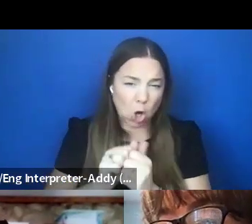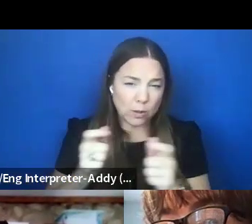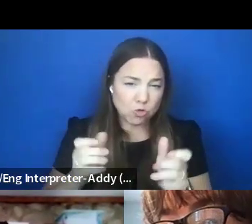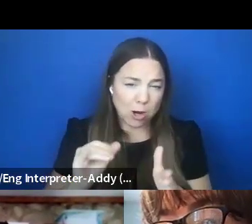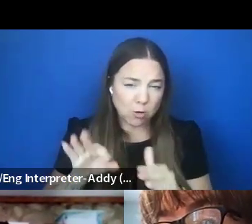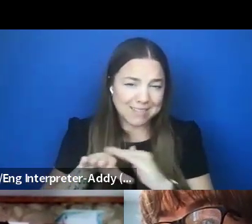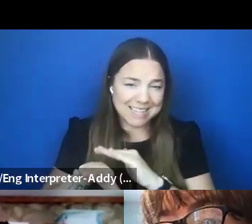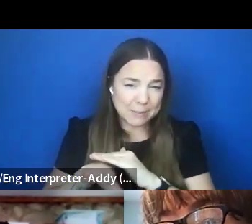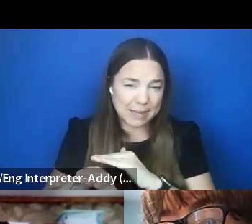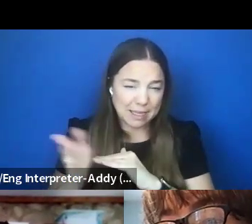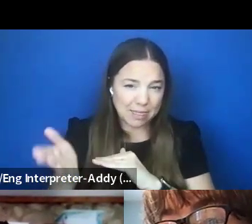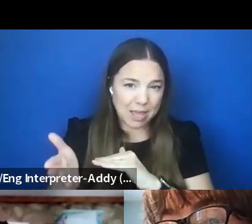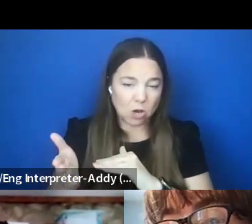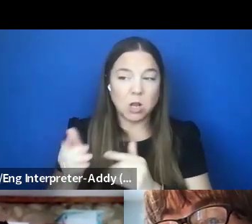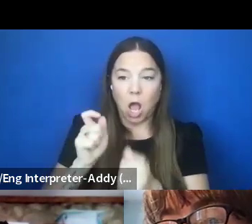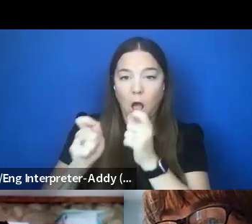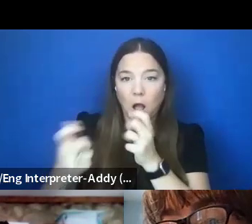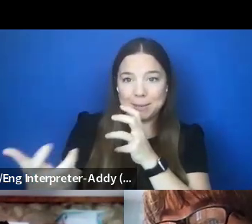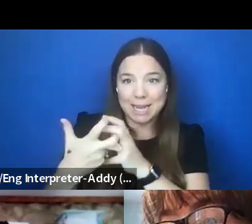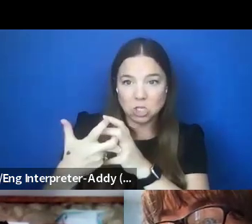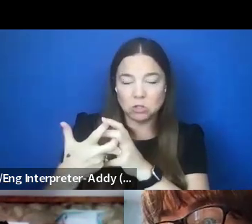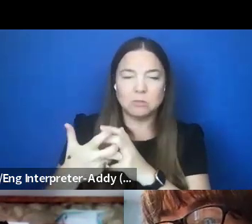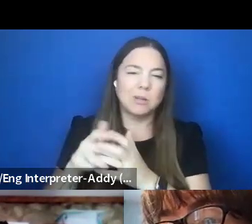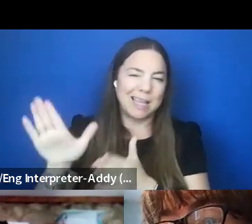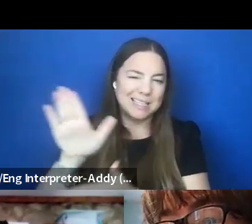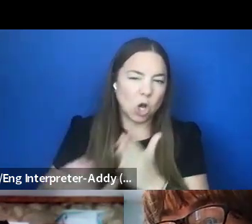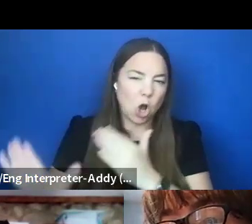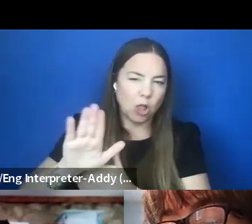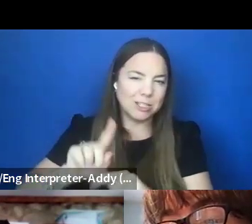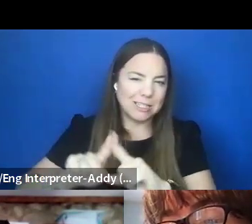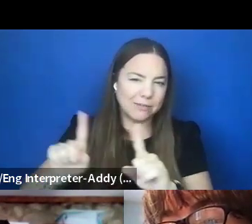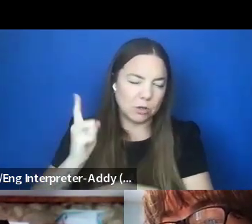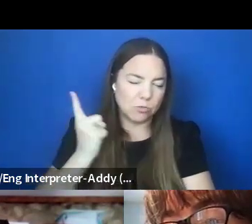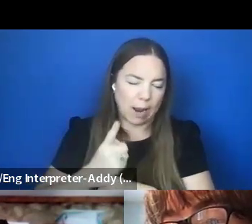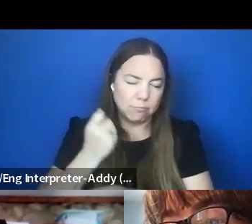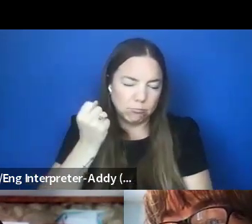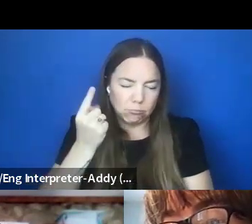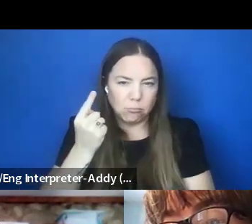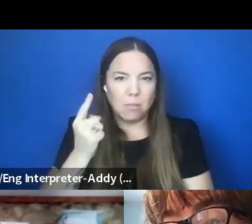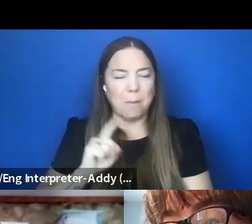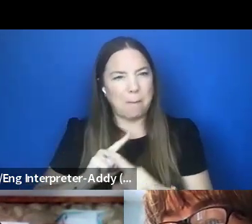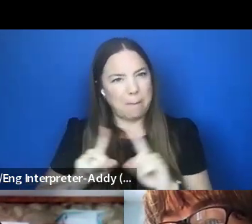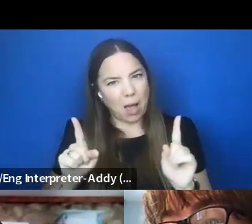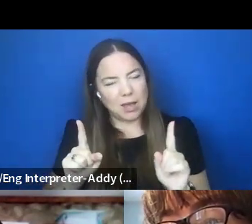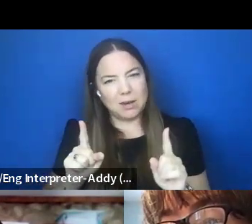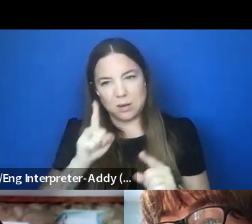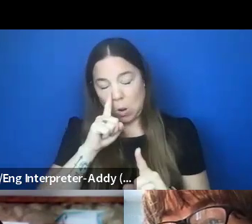Don Dew: did the accommodations, because college is different, right? Don Dew: But Don Dew: on their orientation